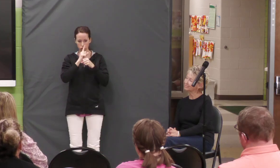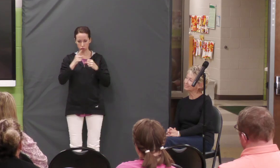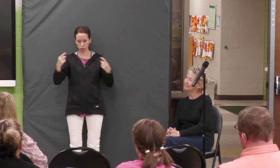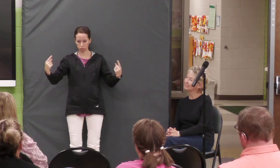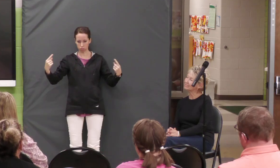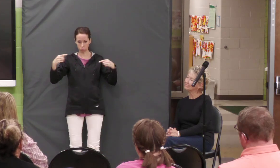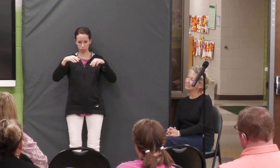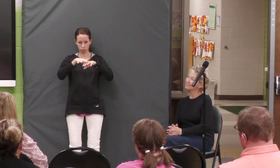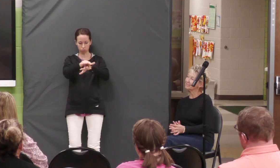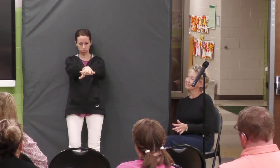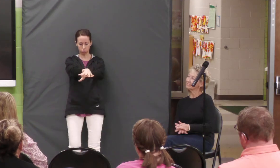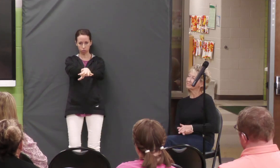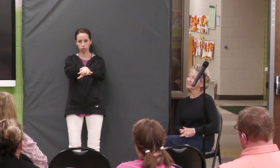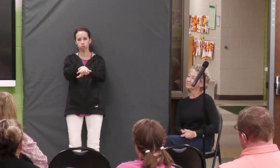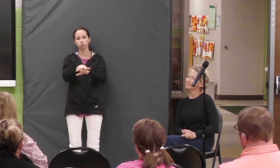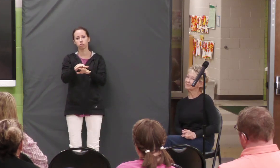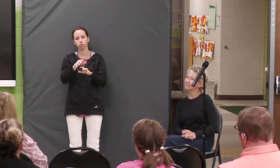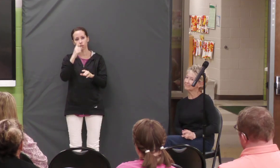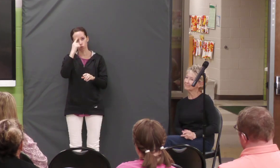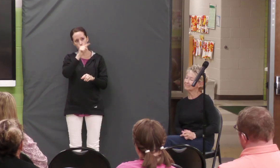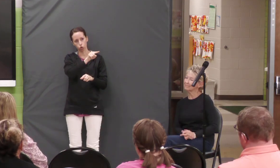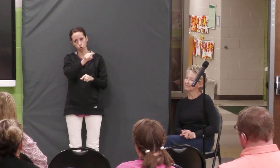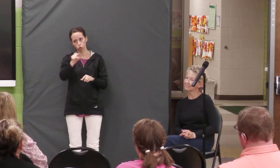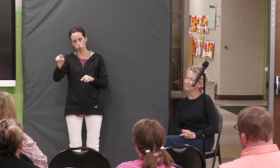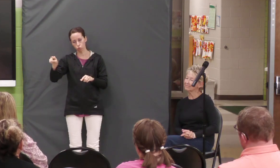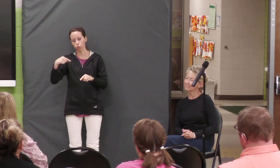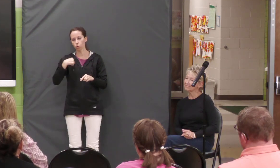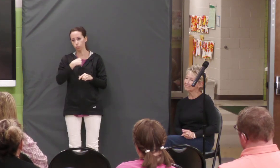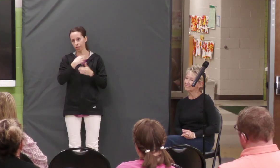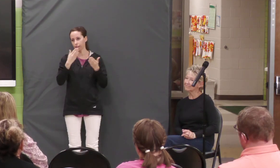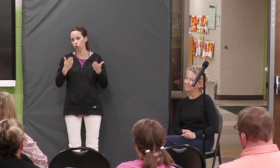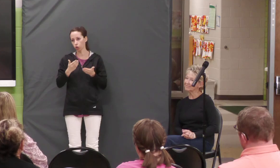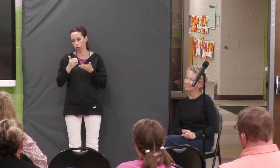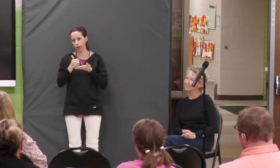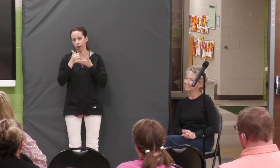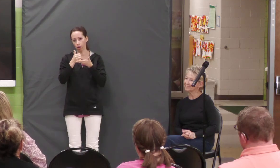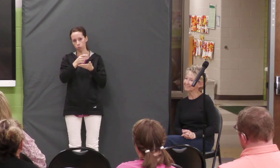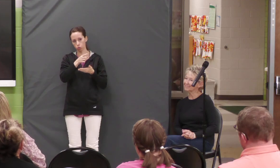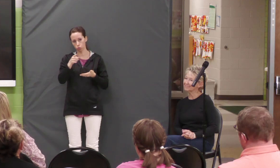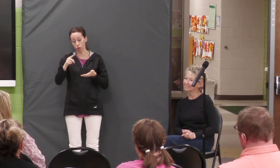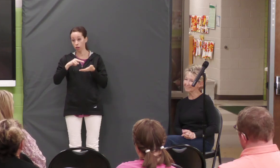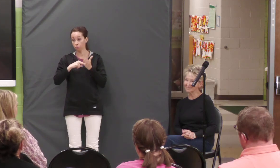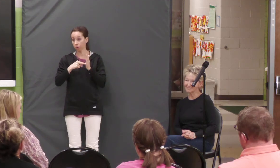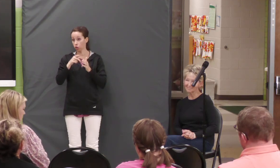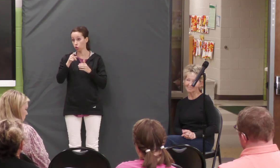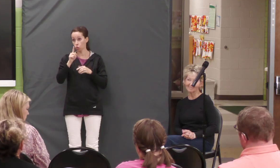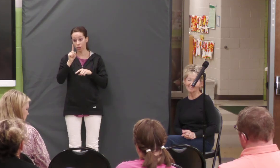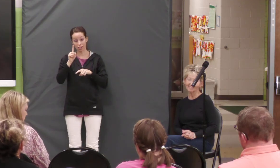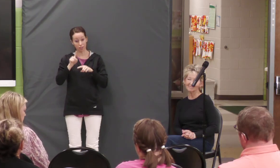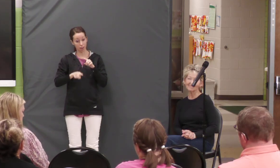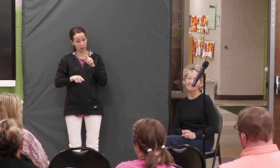that's what we're here now do so it's not to say that you can't fundraise it's not say you can't